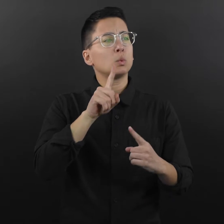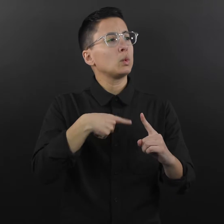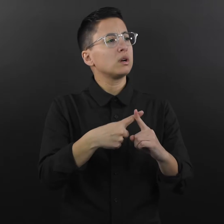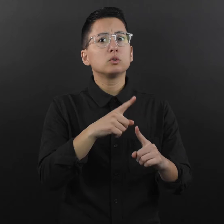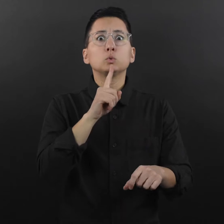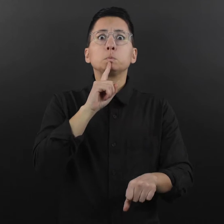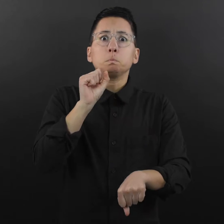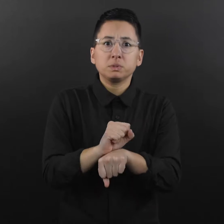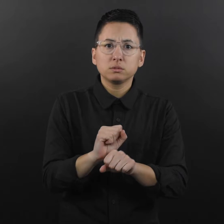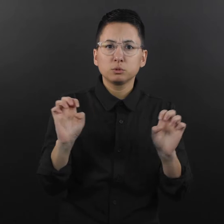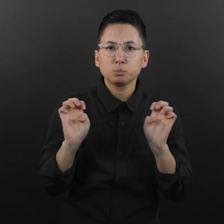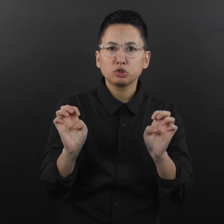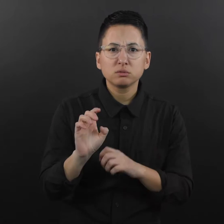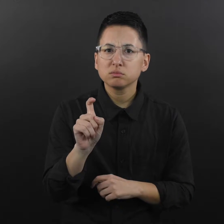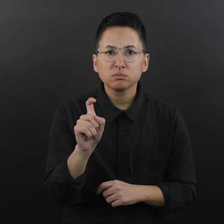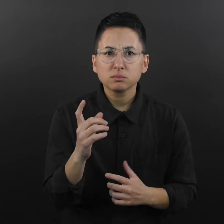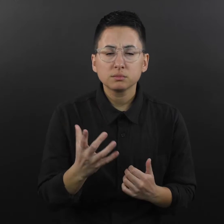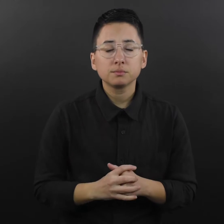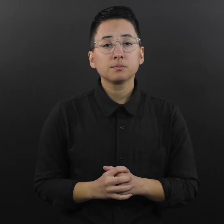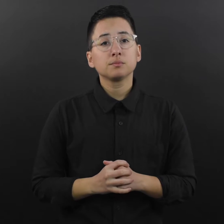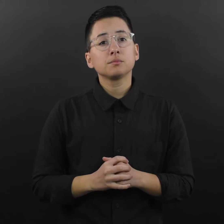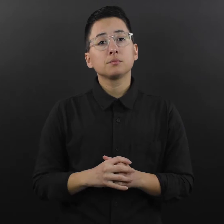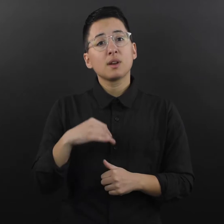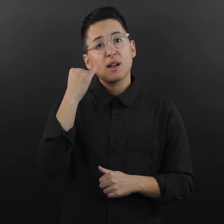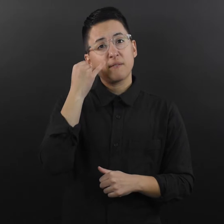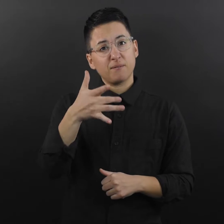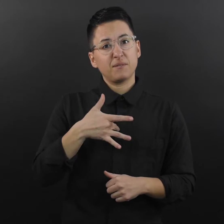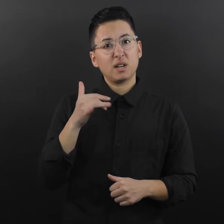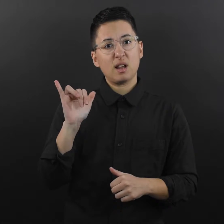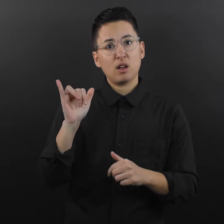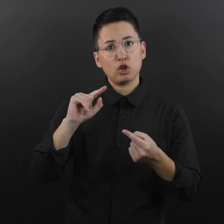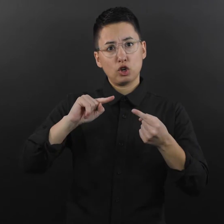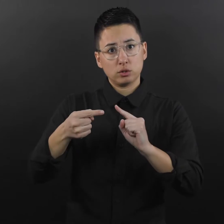When is it an emergency? If you feel like hurting yourself or if your loved